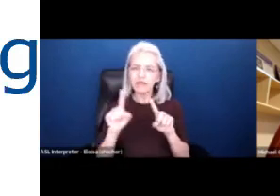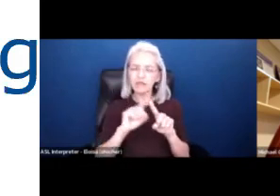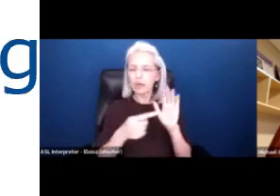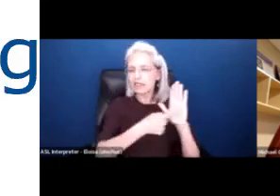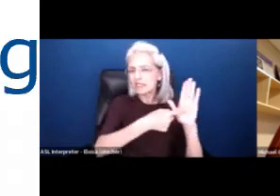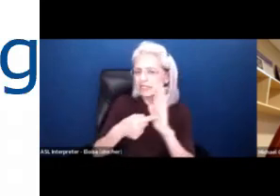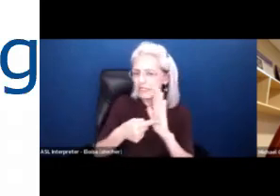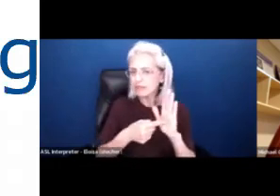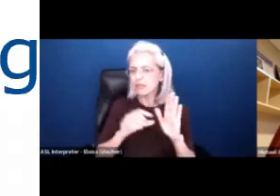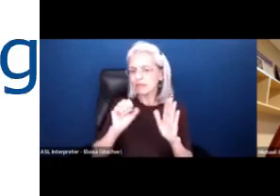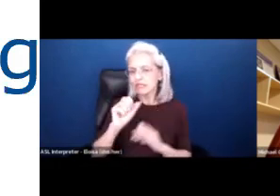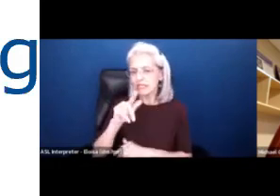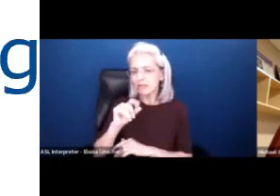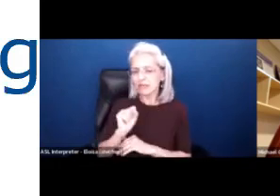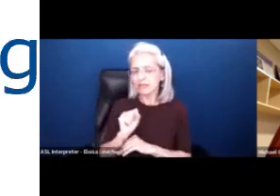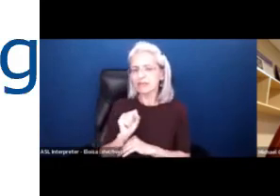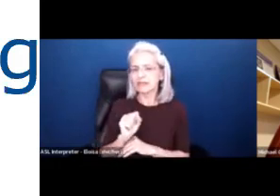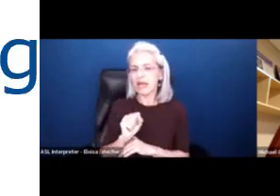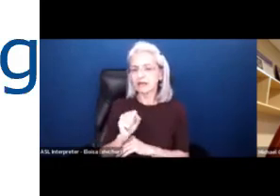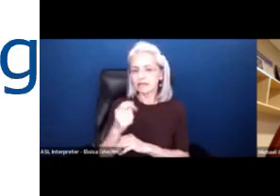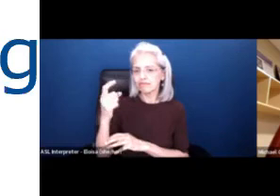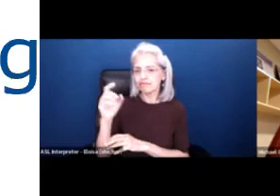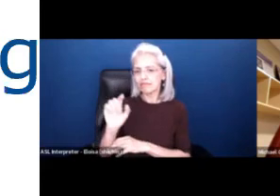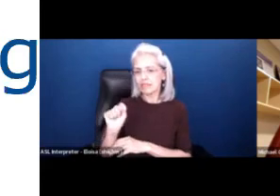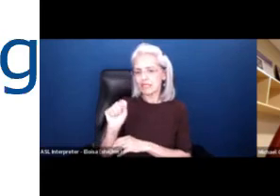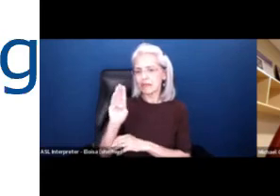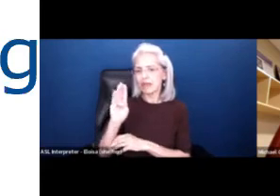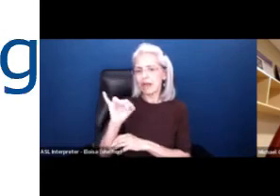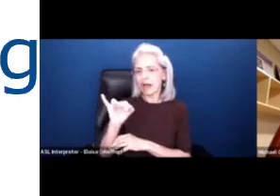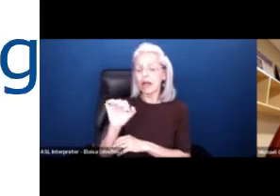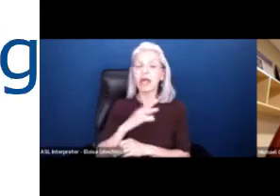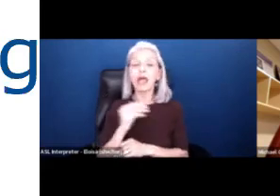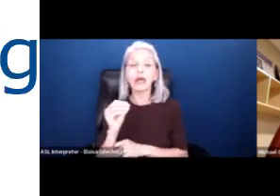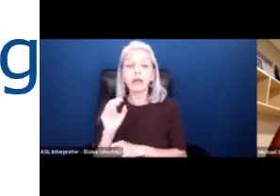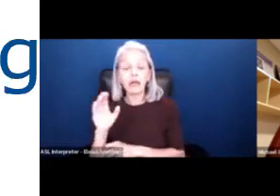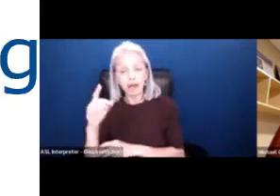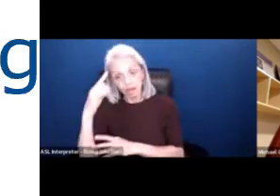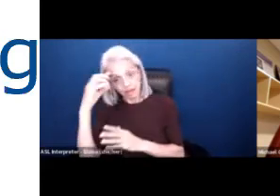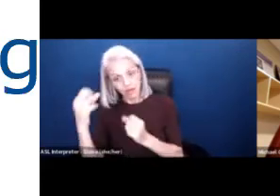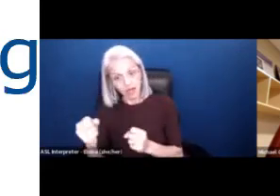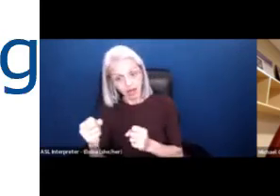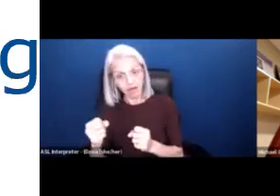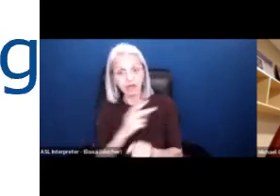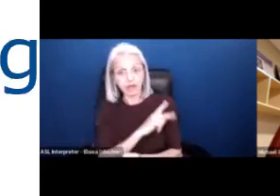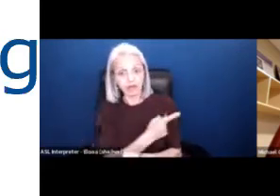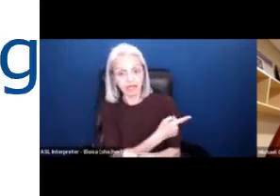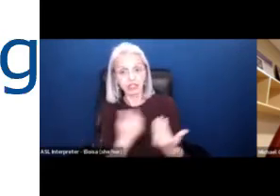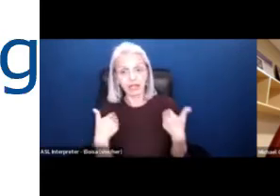brain injury patients and mental health patients have, tailoring your diagnostic tests to what